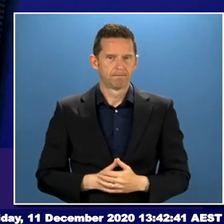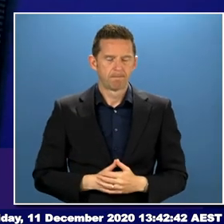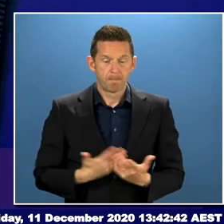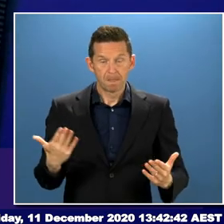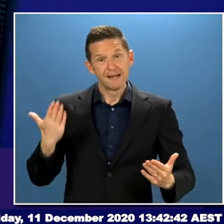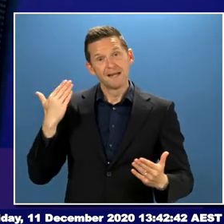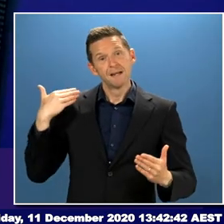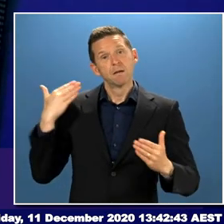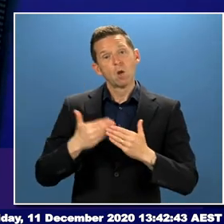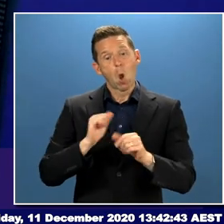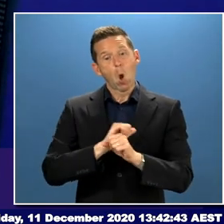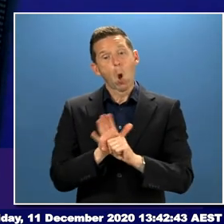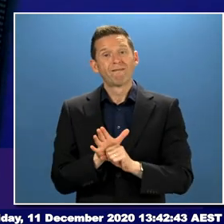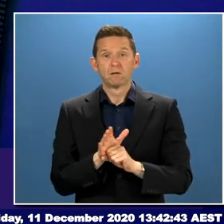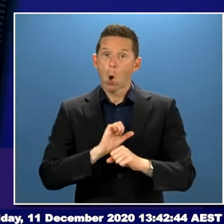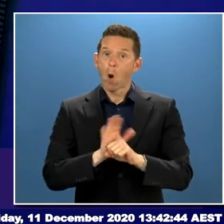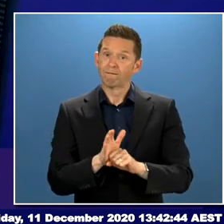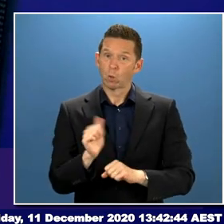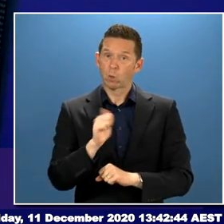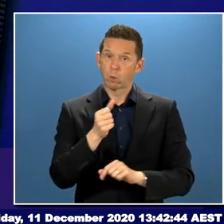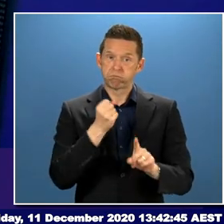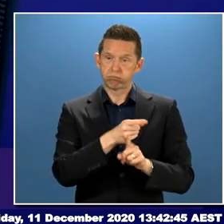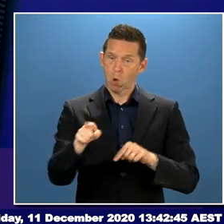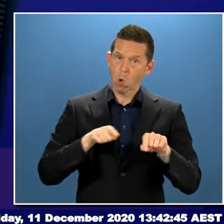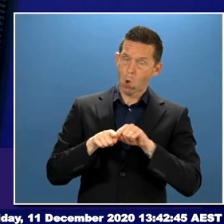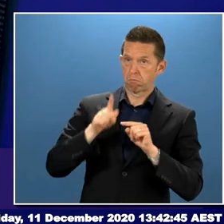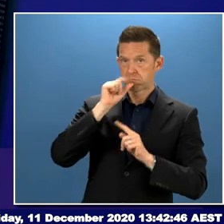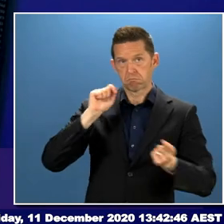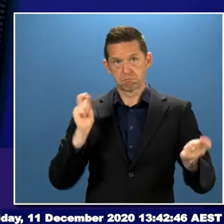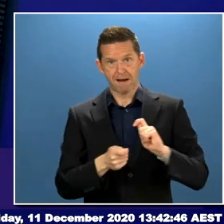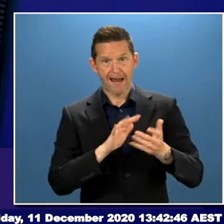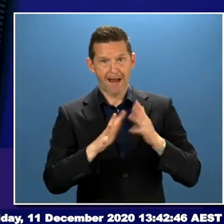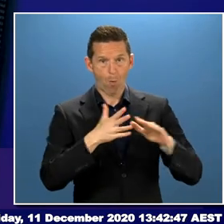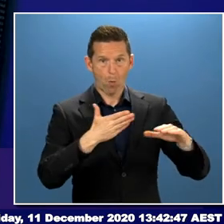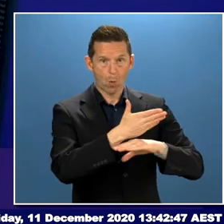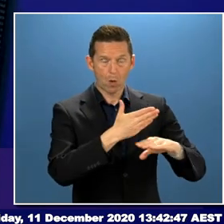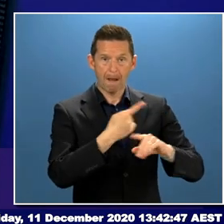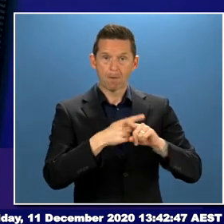long-term changes in work practices and perhaps in the structure of the Australian economy.